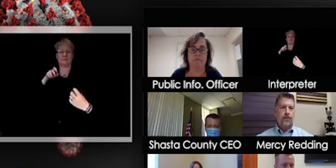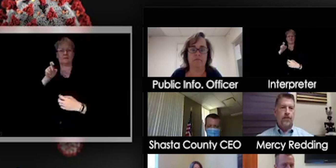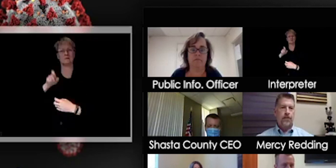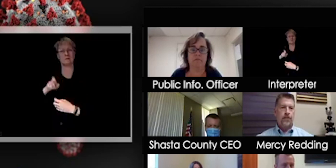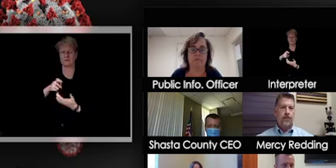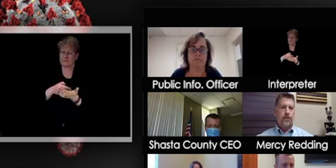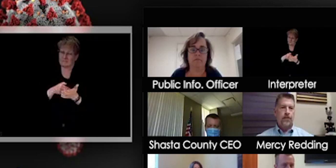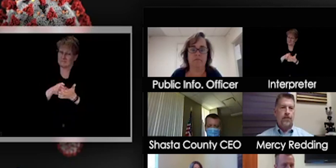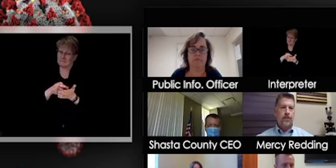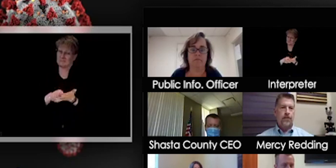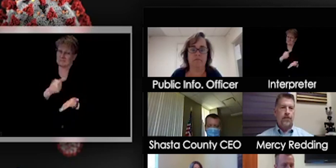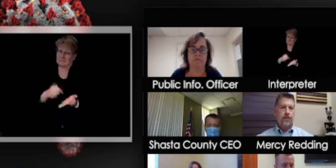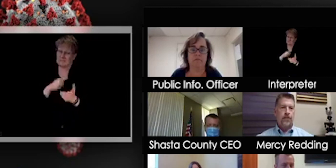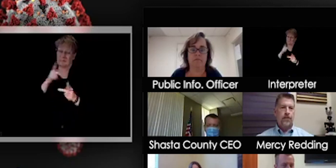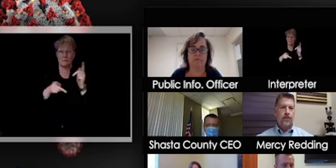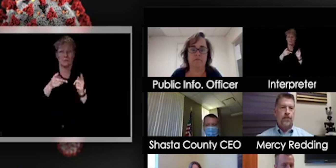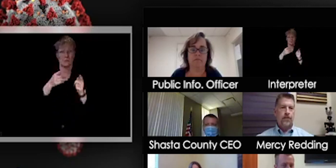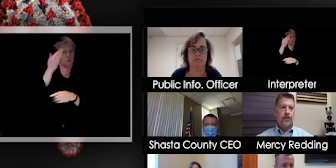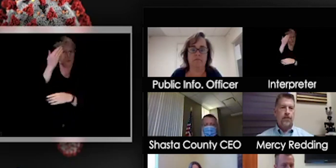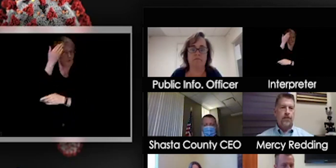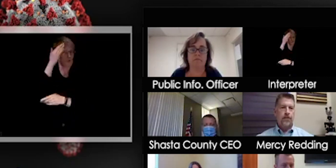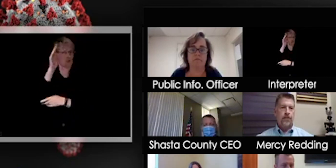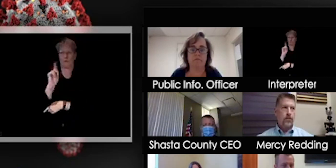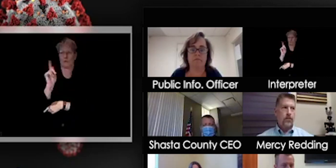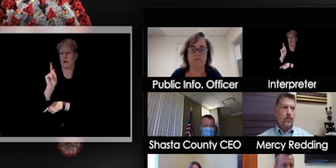they might have gotten it.